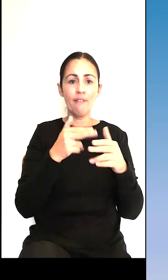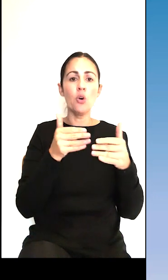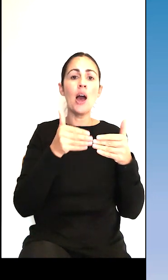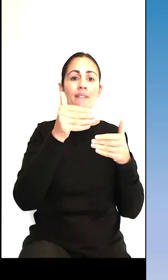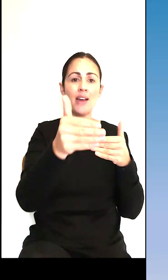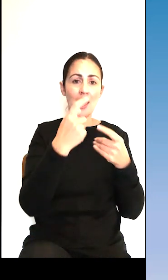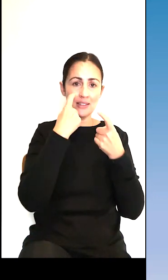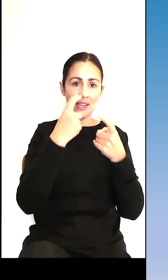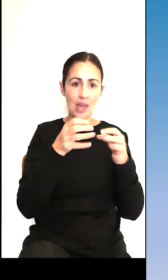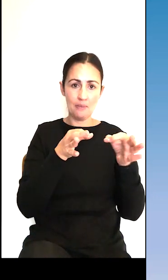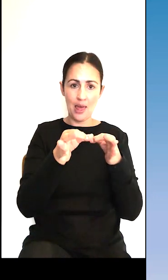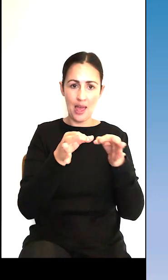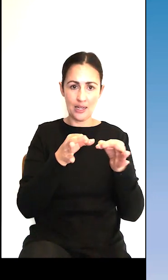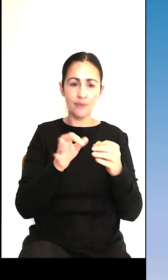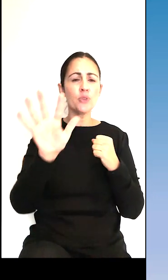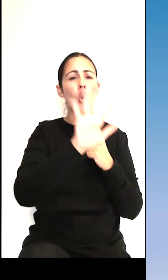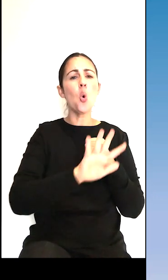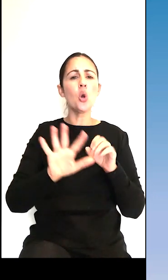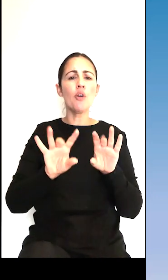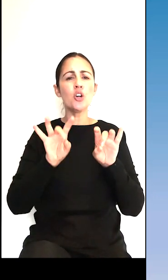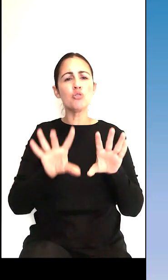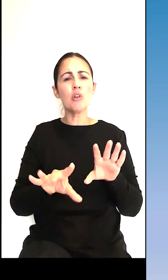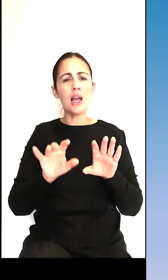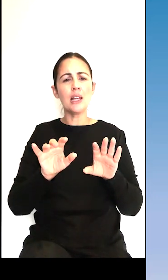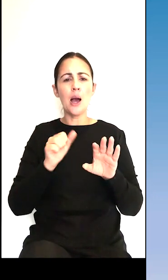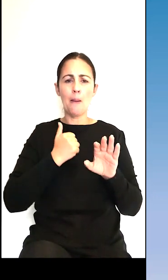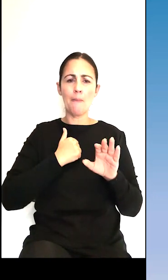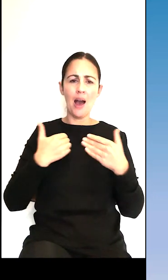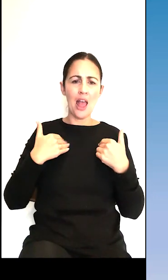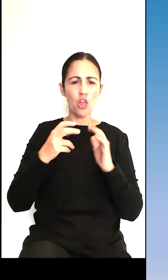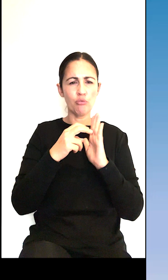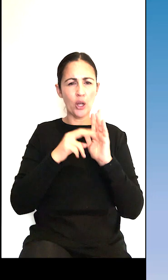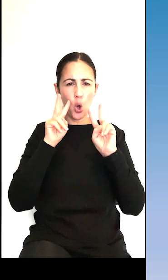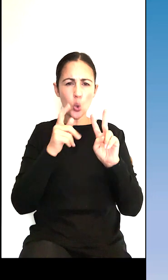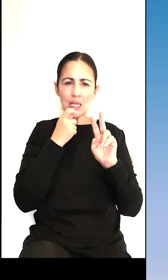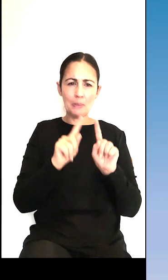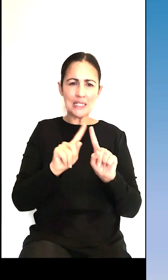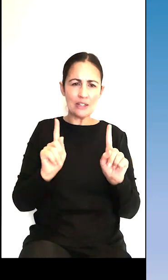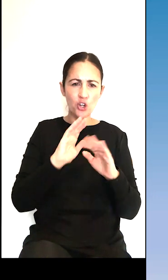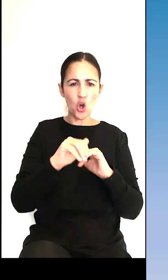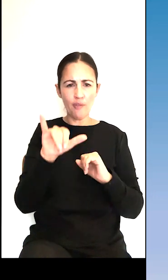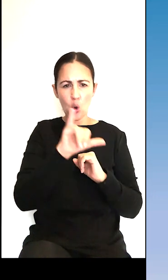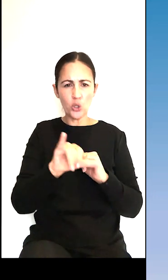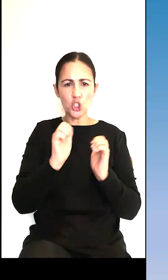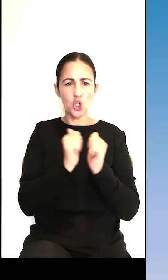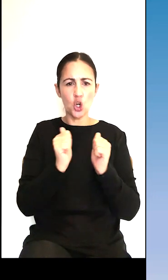So I know that each state and territory have slightly different requirements, slightly different documentation, and that's why it's kind of